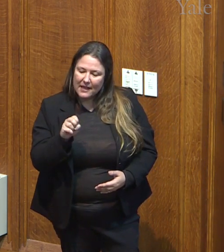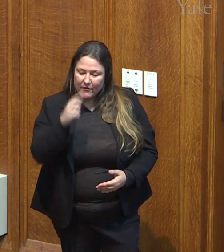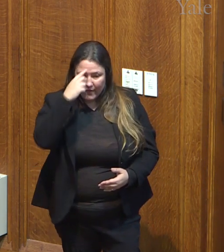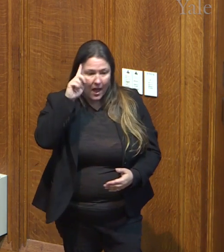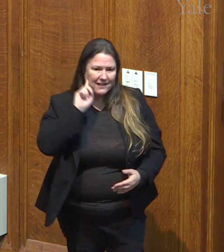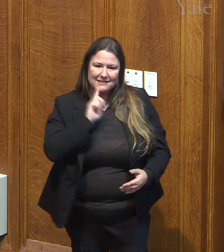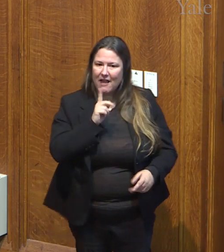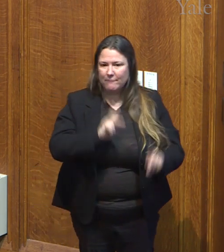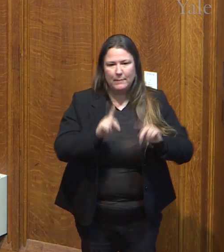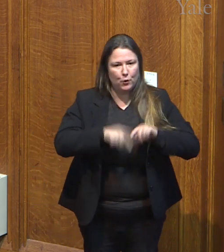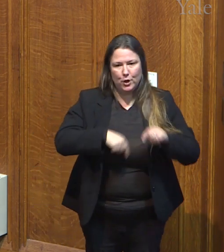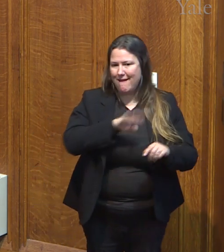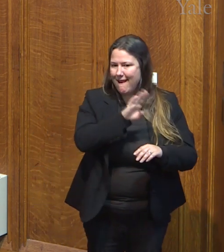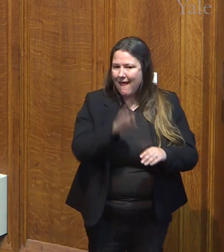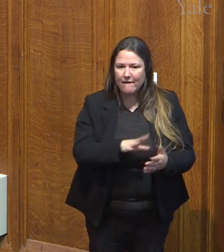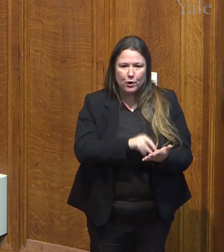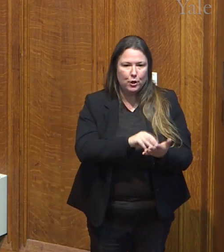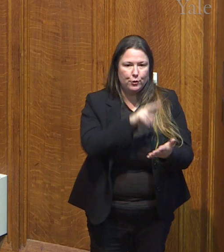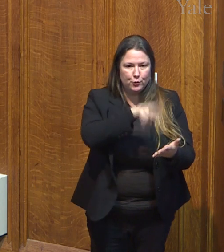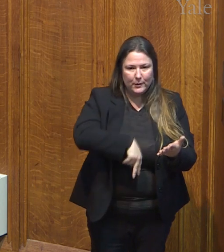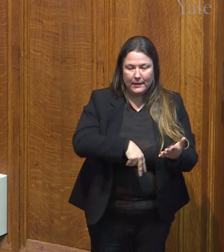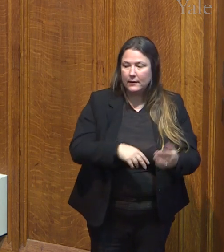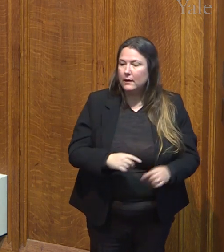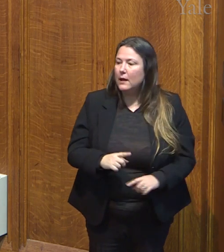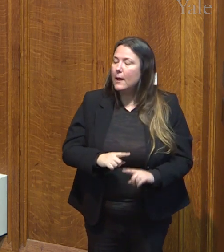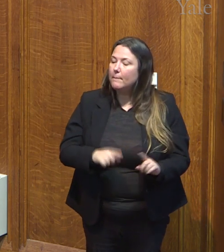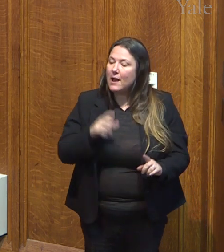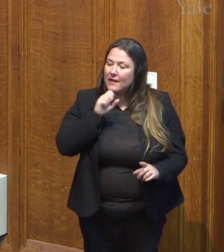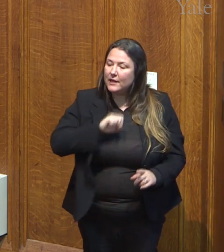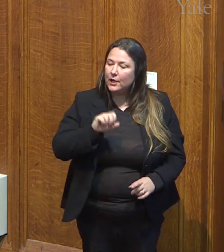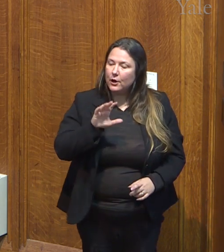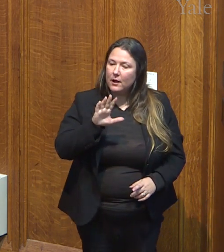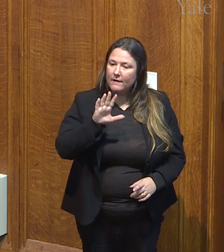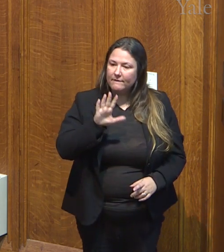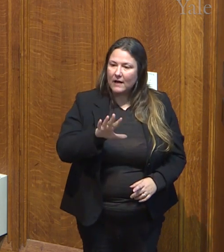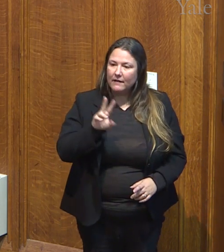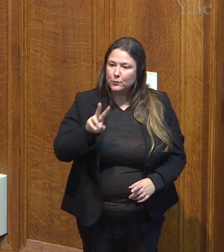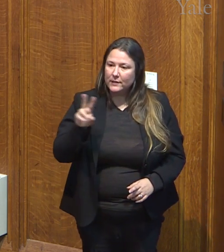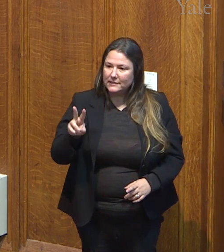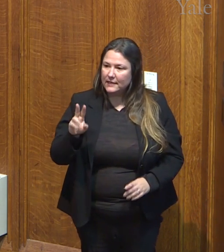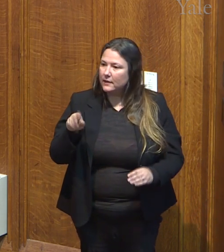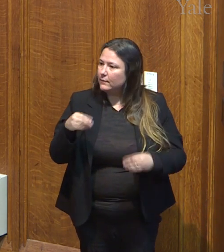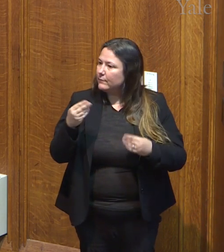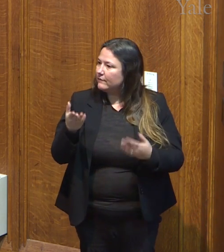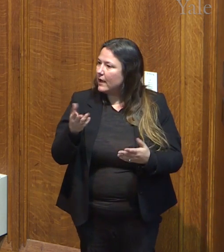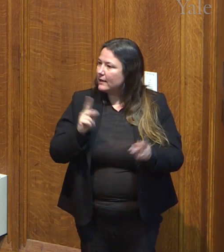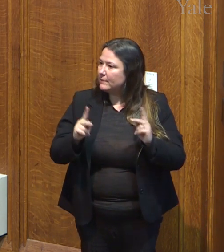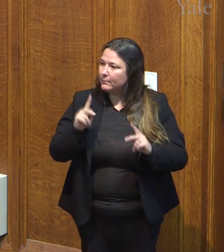The Justinian Code in 522 provide that if a person was Deaf from birth and couldn't speak